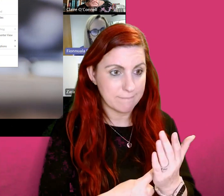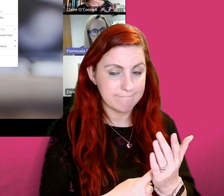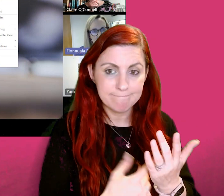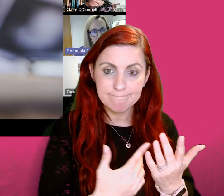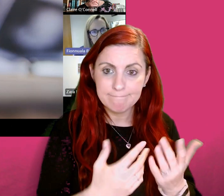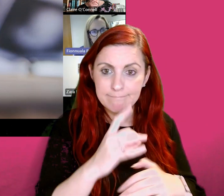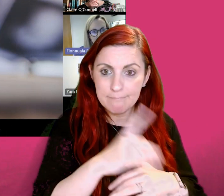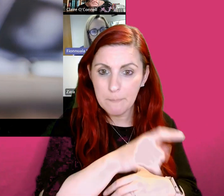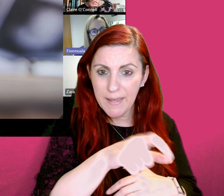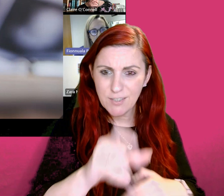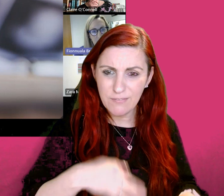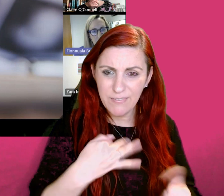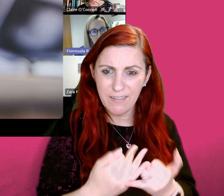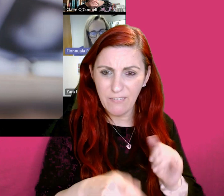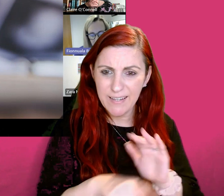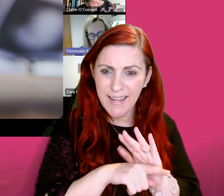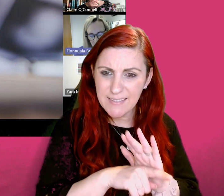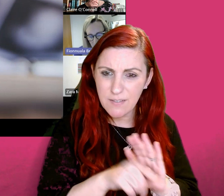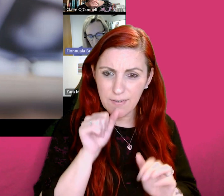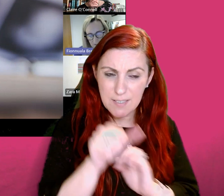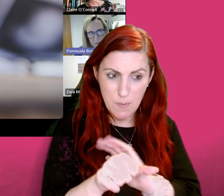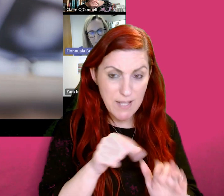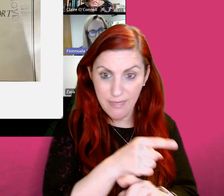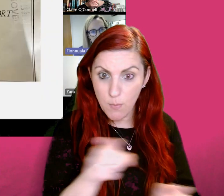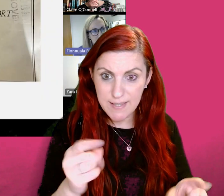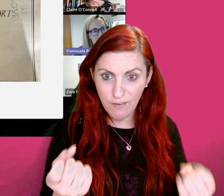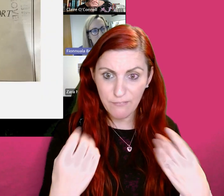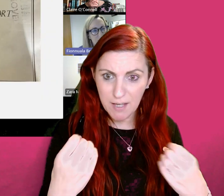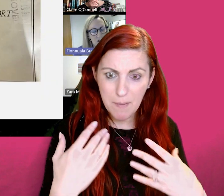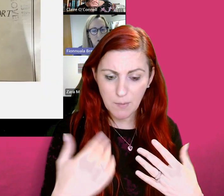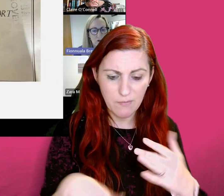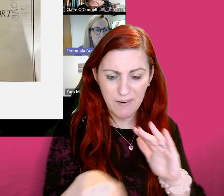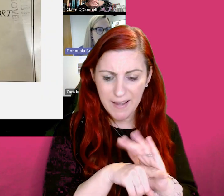and certainly that's the feedback that we were getting was that patients were saying you know